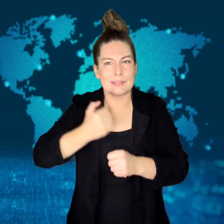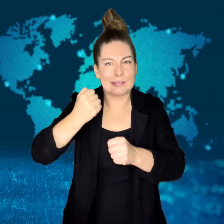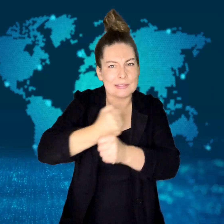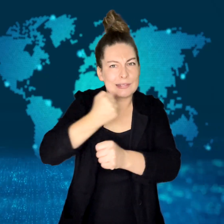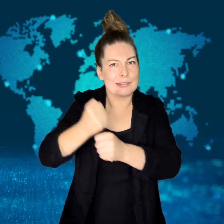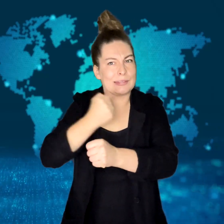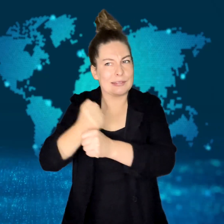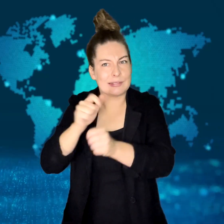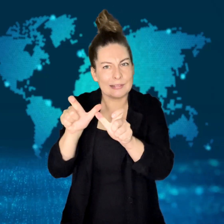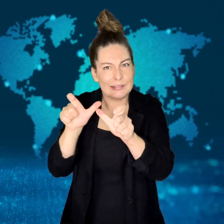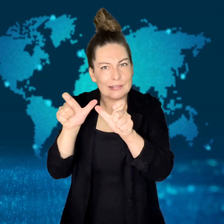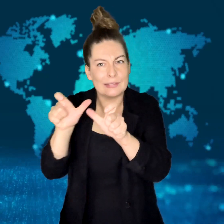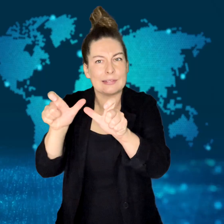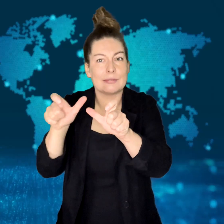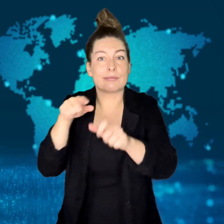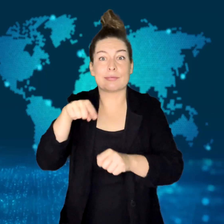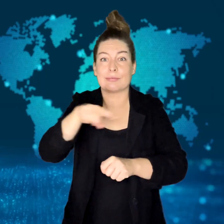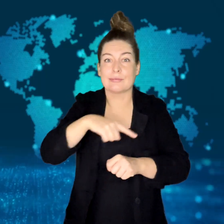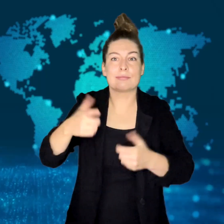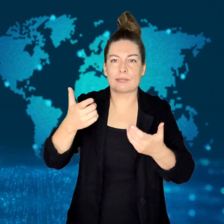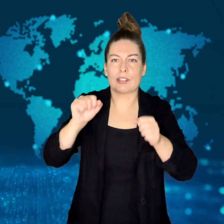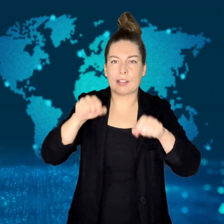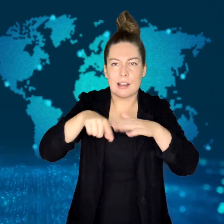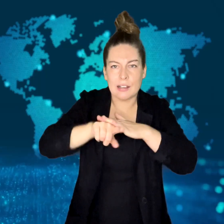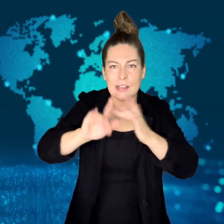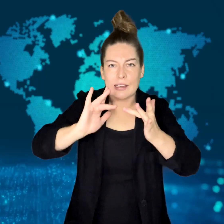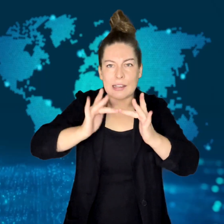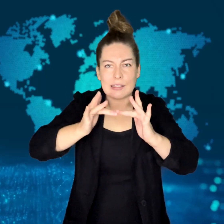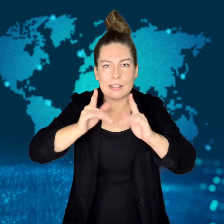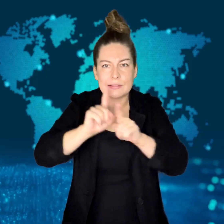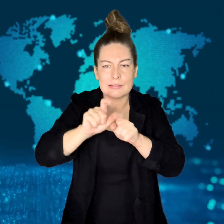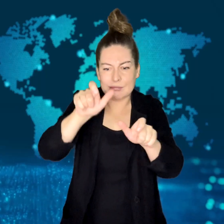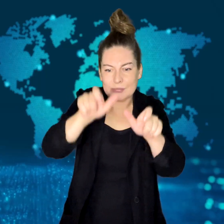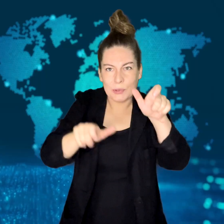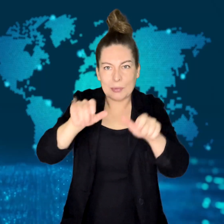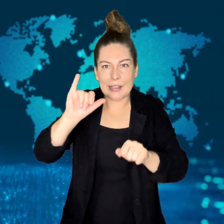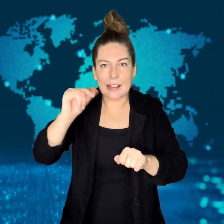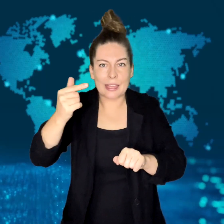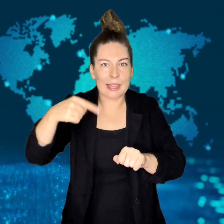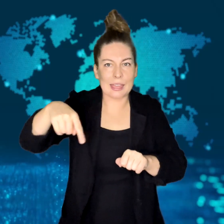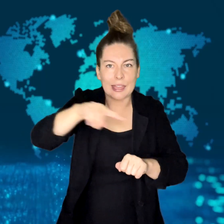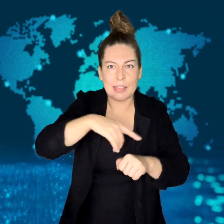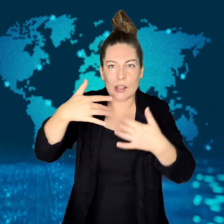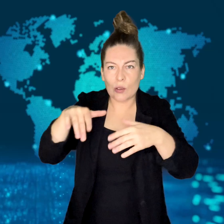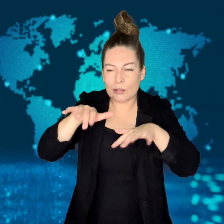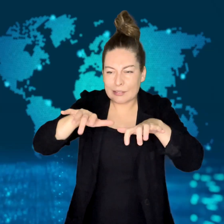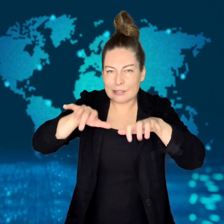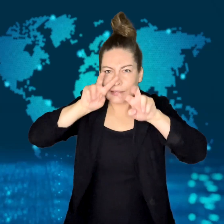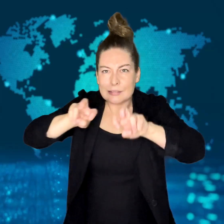misinformation spread through the internet by encouraging fact